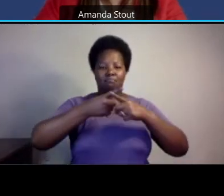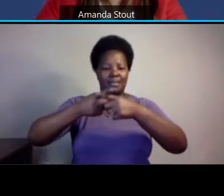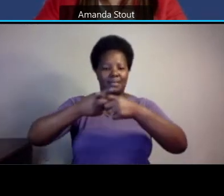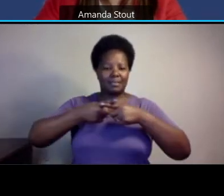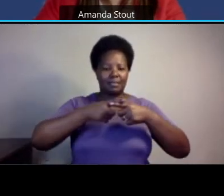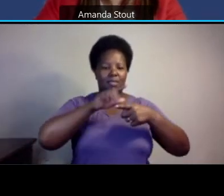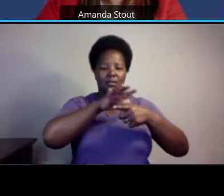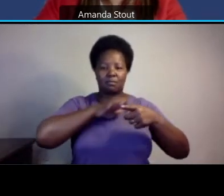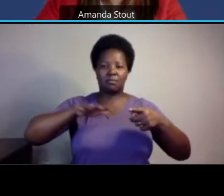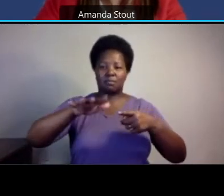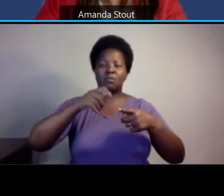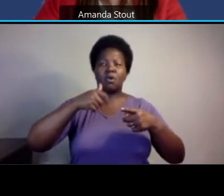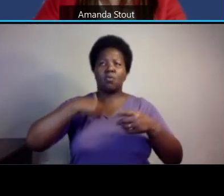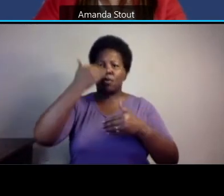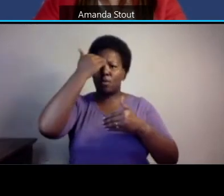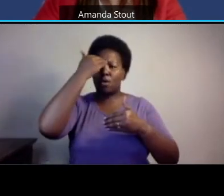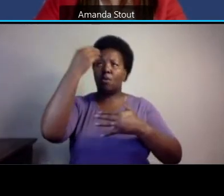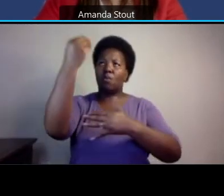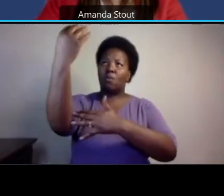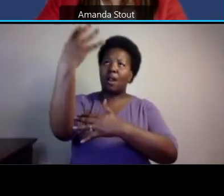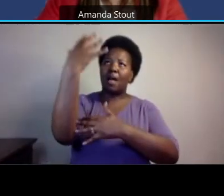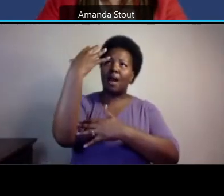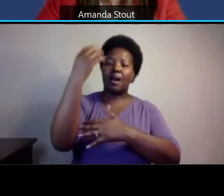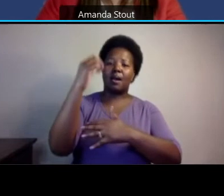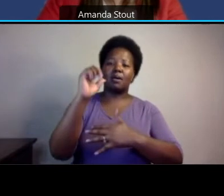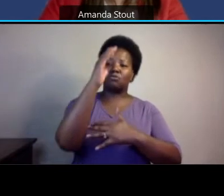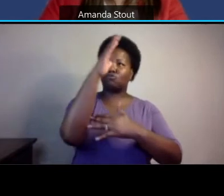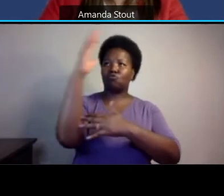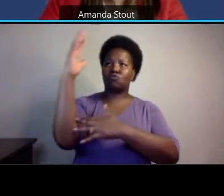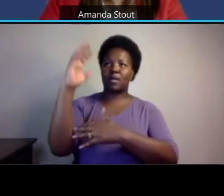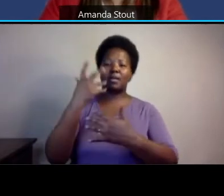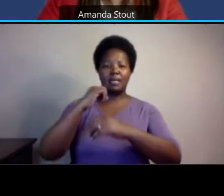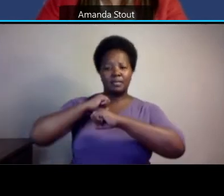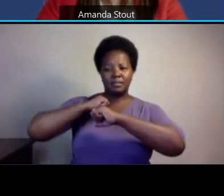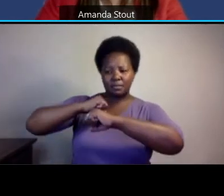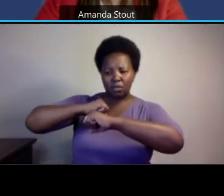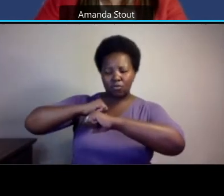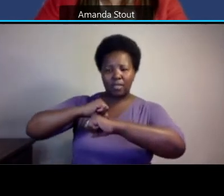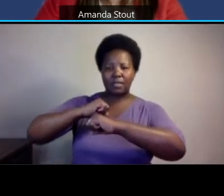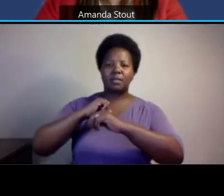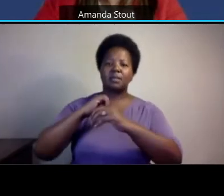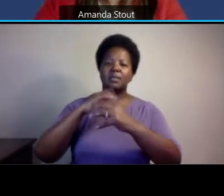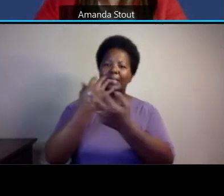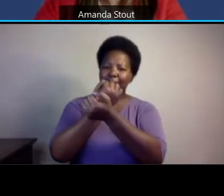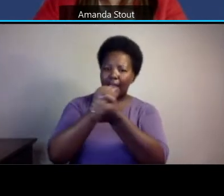shade and light as well as security and protection and designing these spaces in